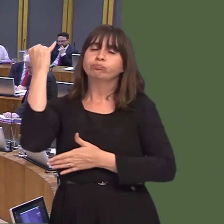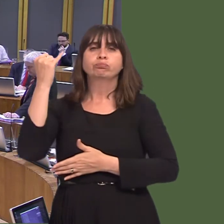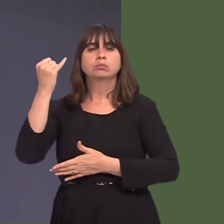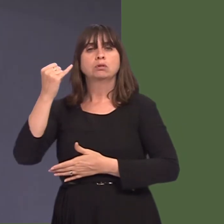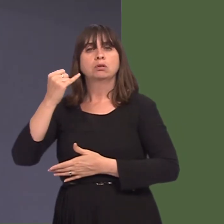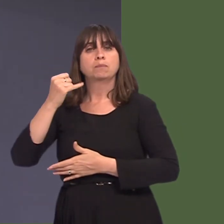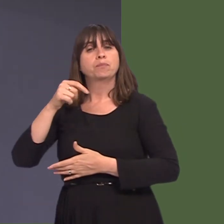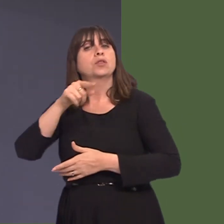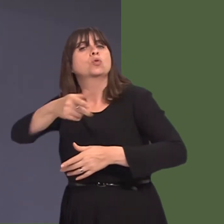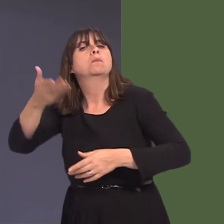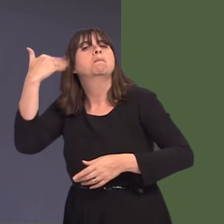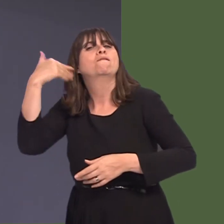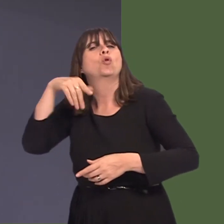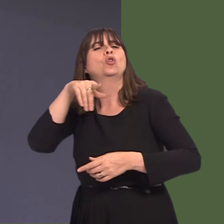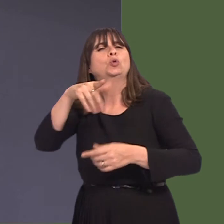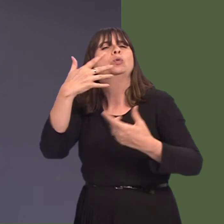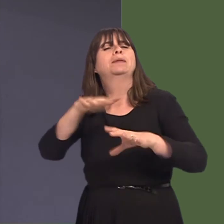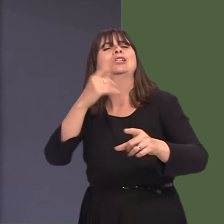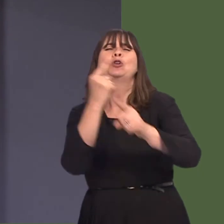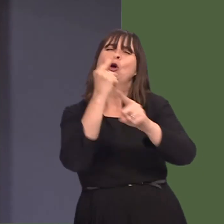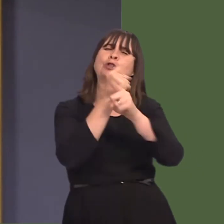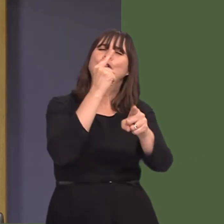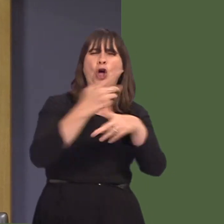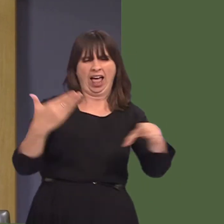in your previous answer you talk the talk; shouldn't you now walk the walk?